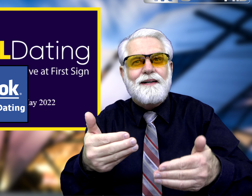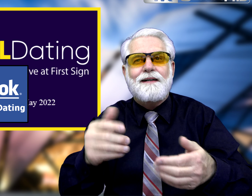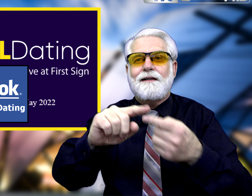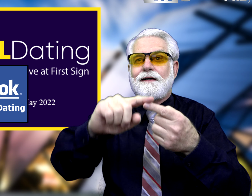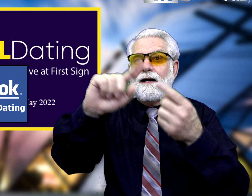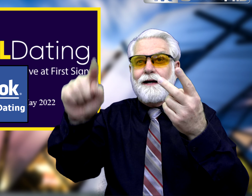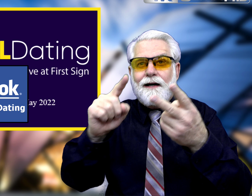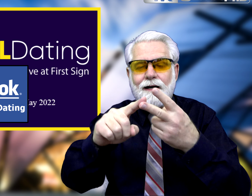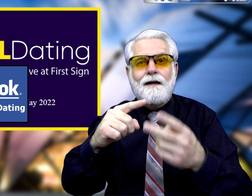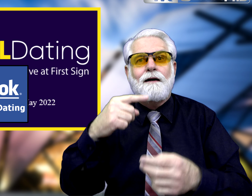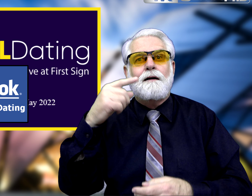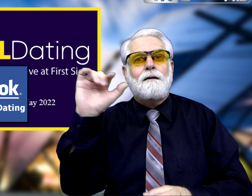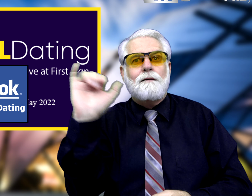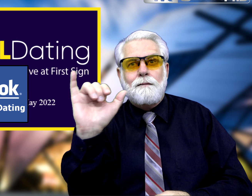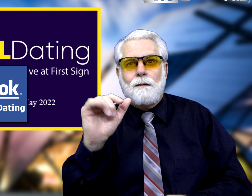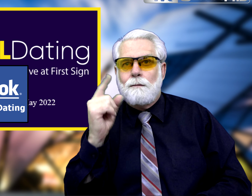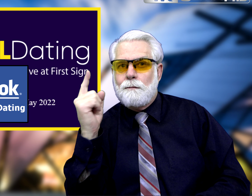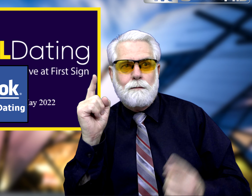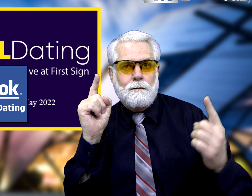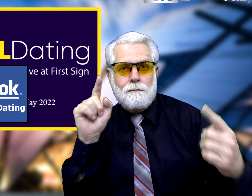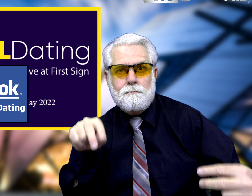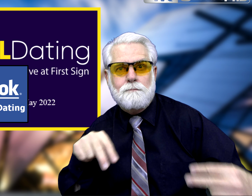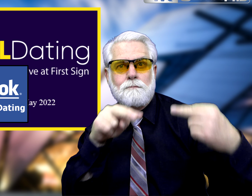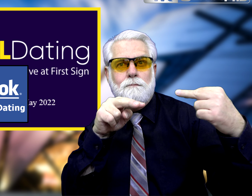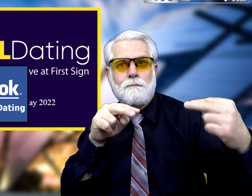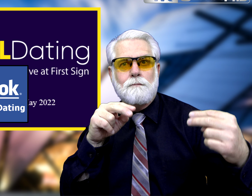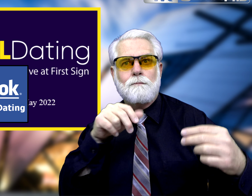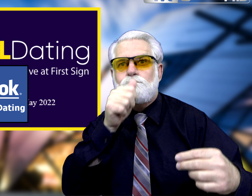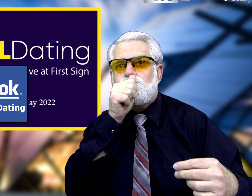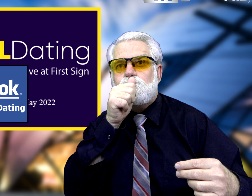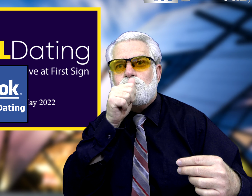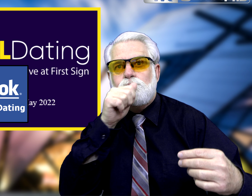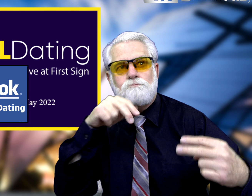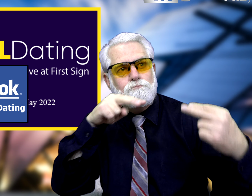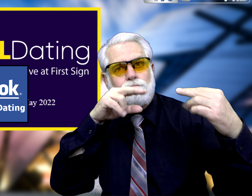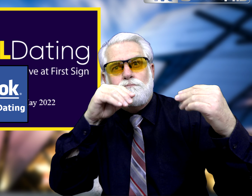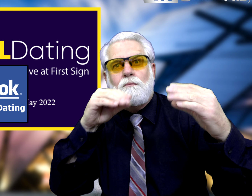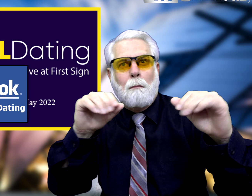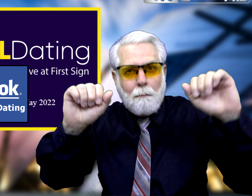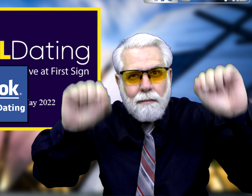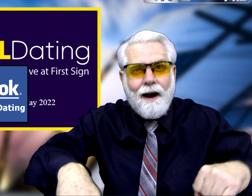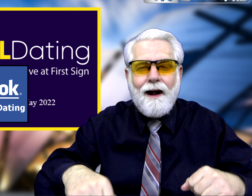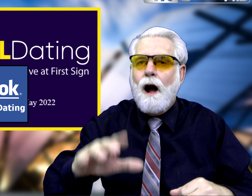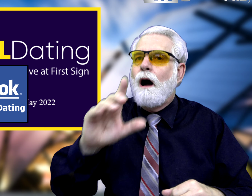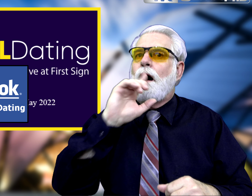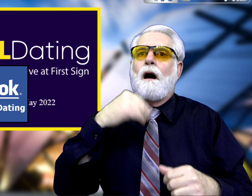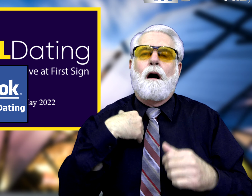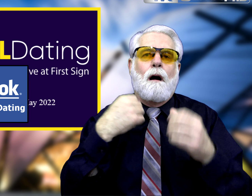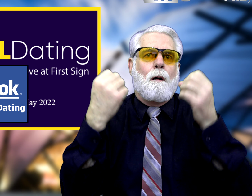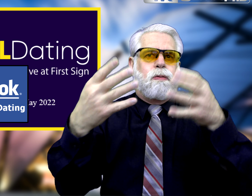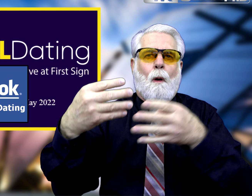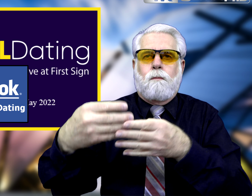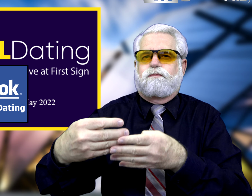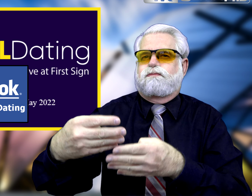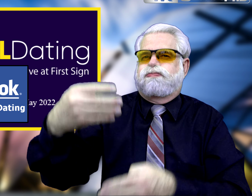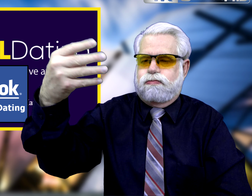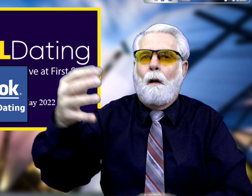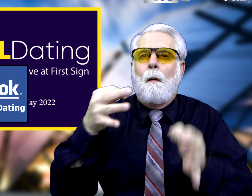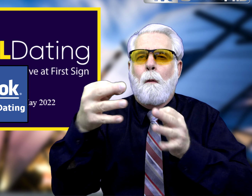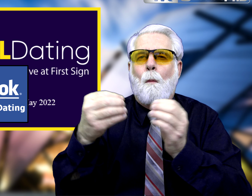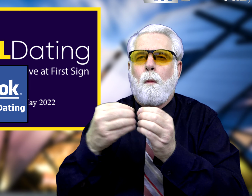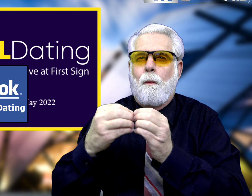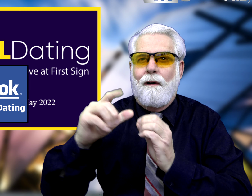of person introducing themselves. Second, you can have one on one video time in private!